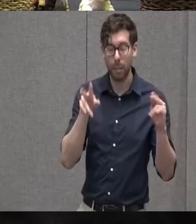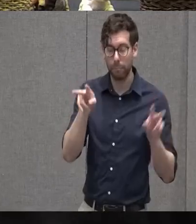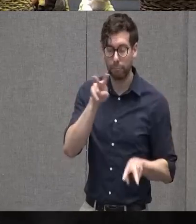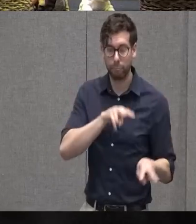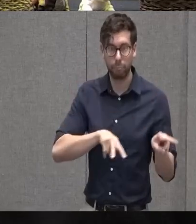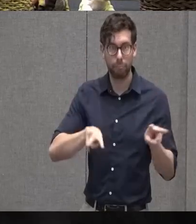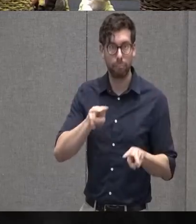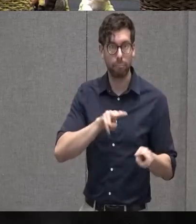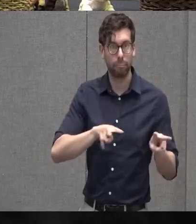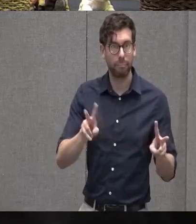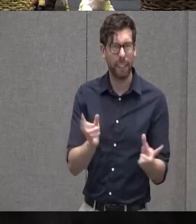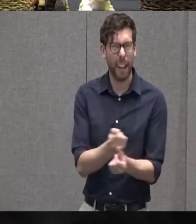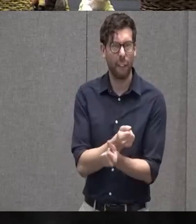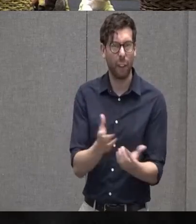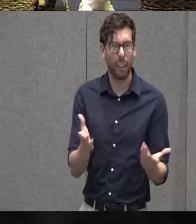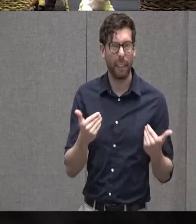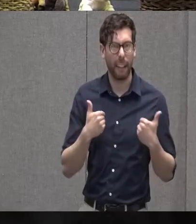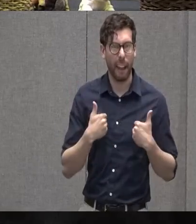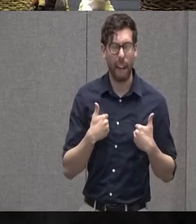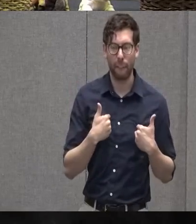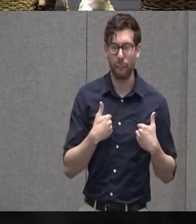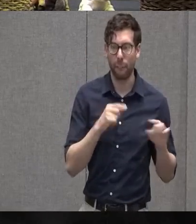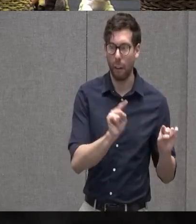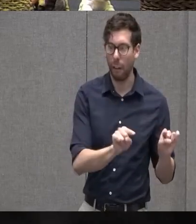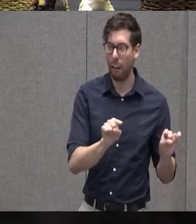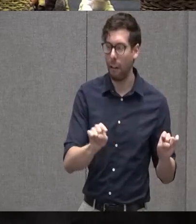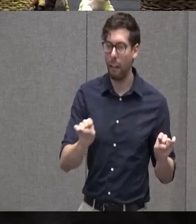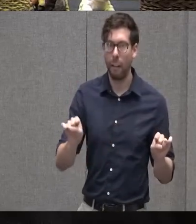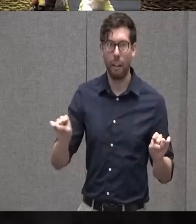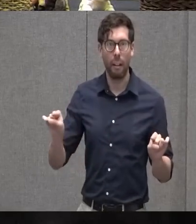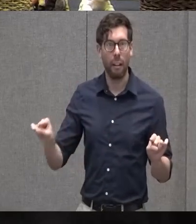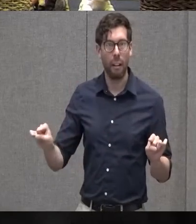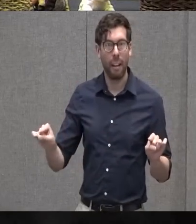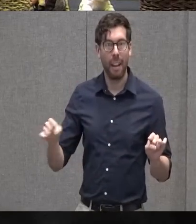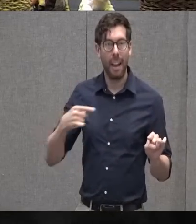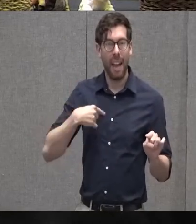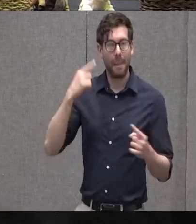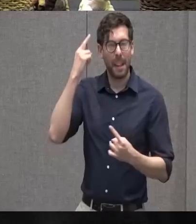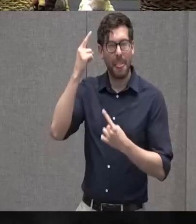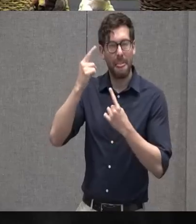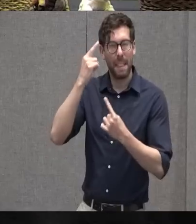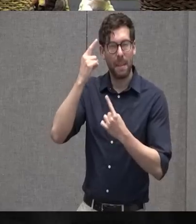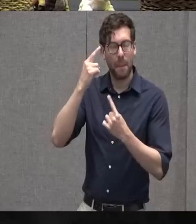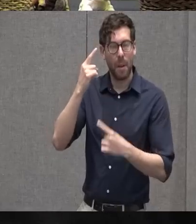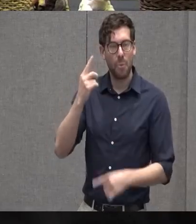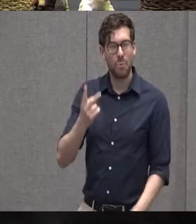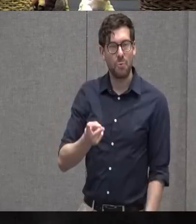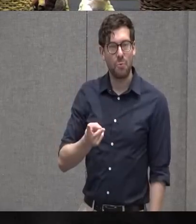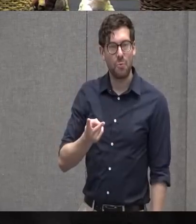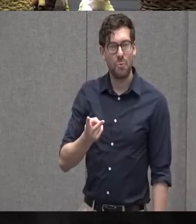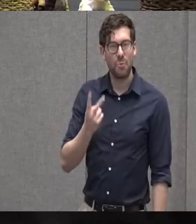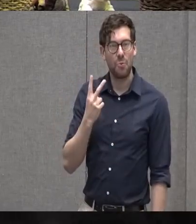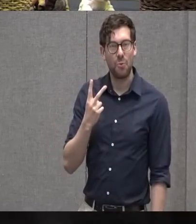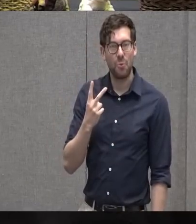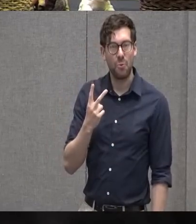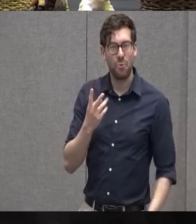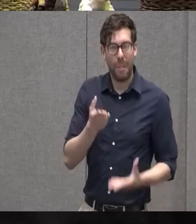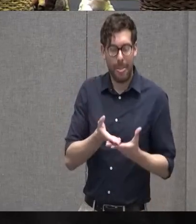and I'm gonna think of two items, two items that add up to $6. - Six.